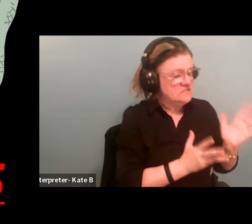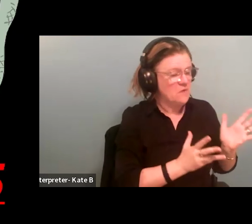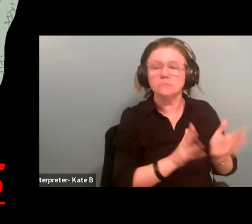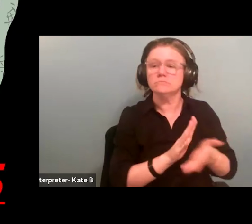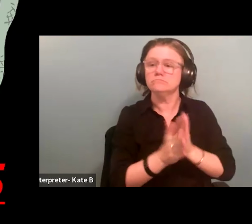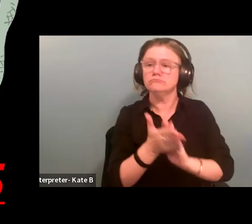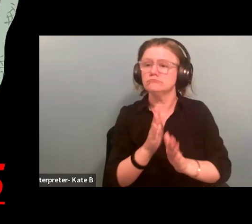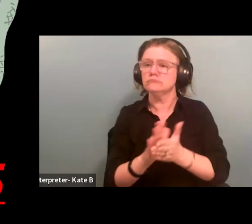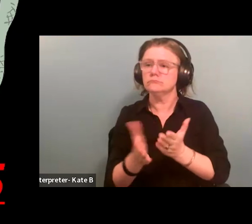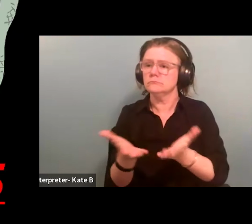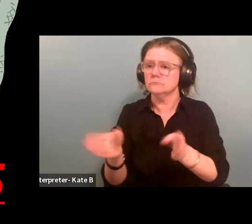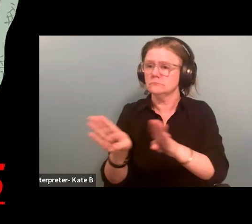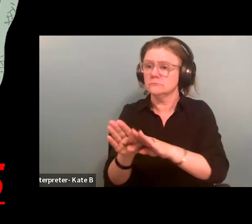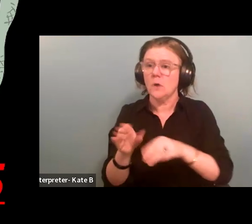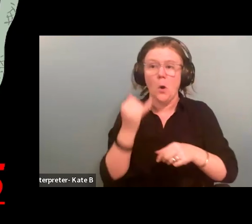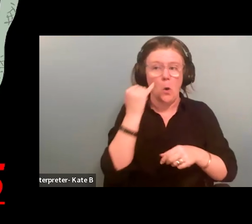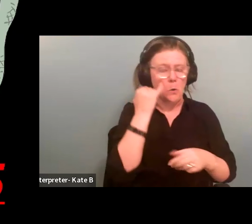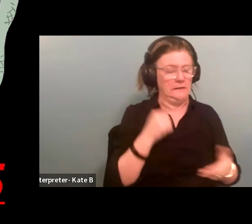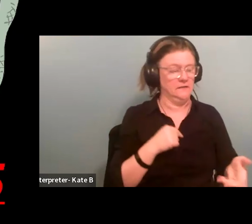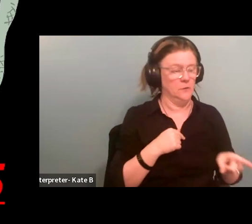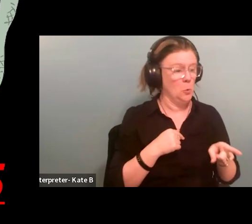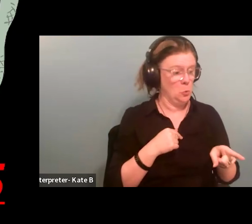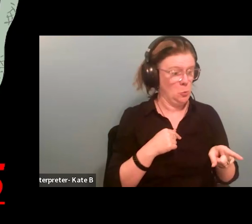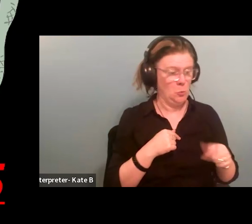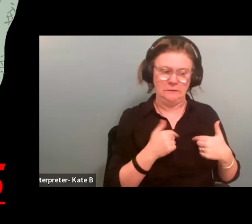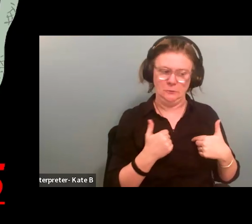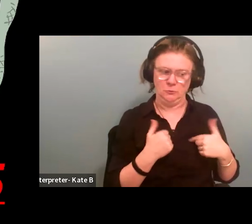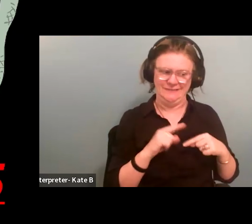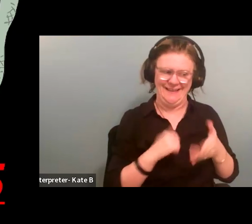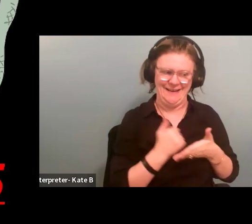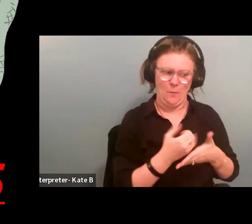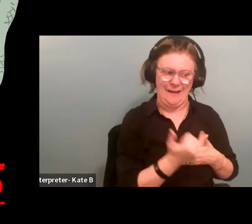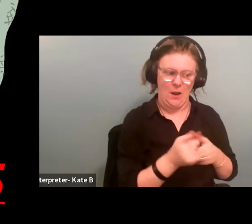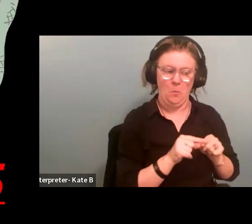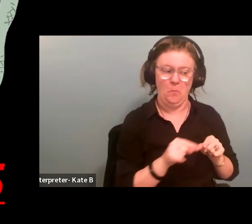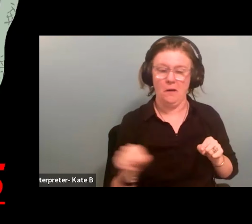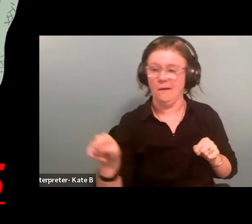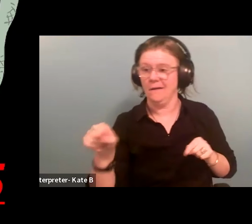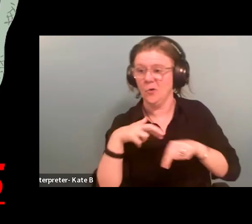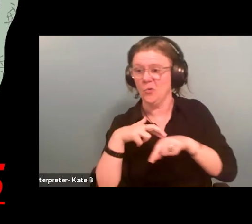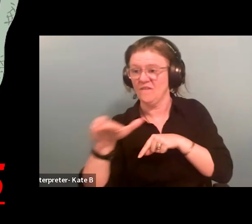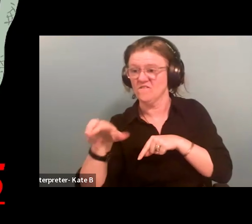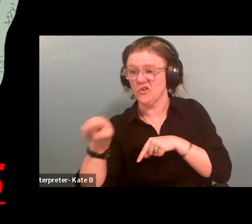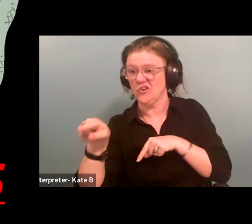make a referral to other services through the Area Agency on Aging and our entire aging